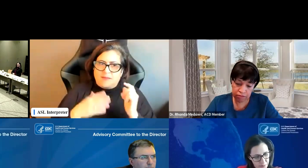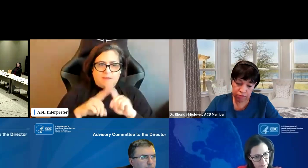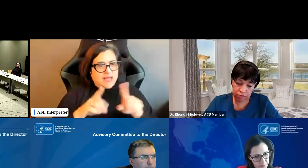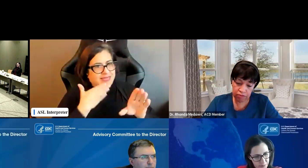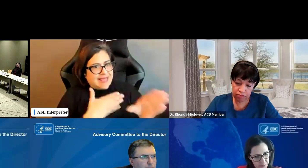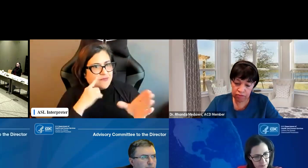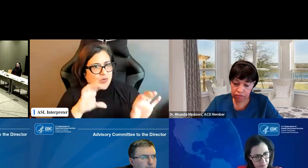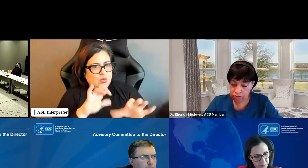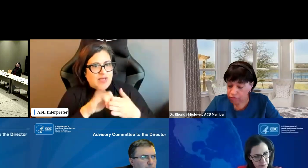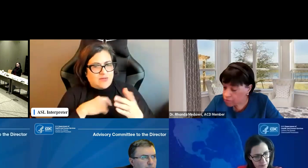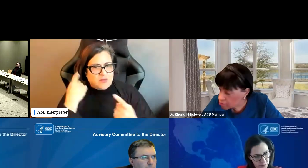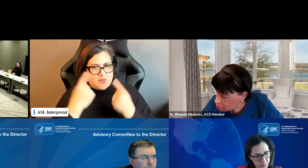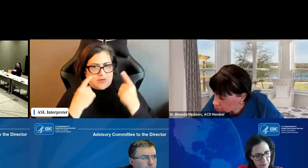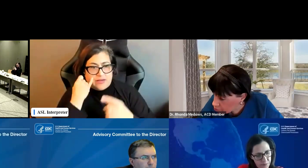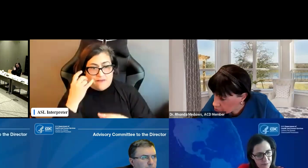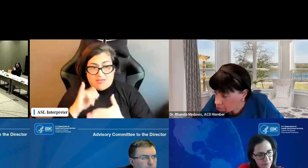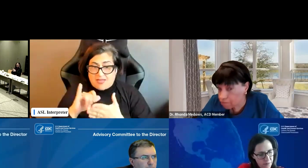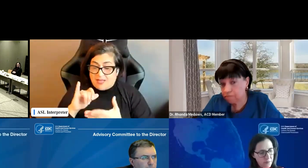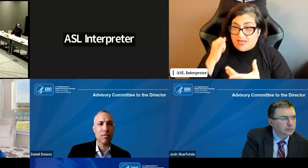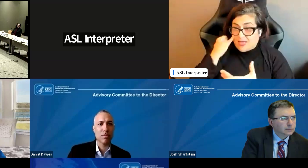So as long as that is taken care of.